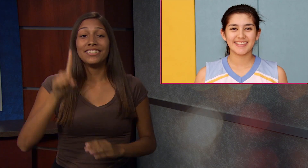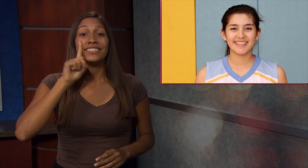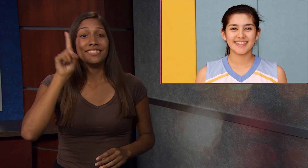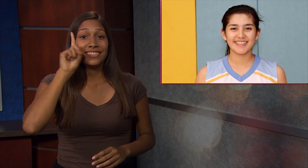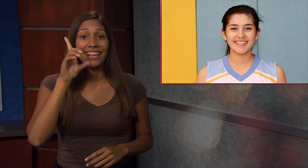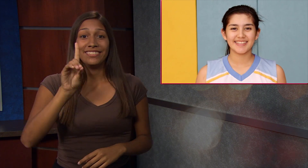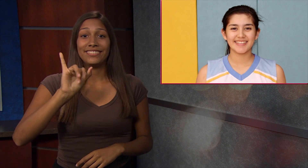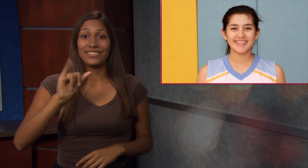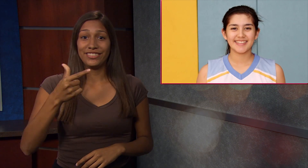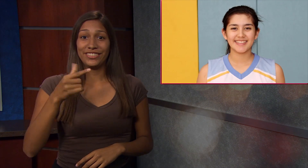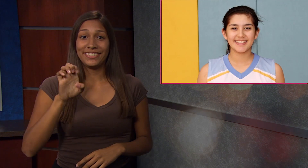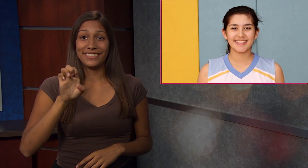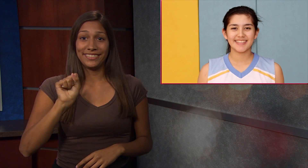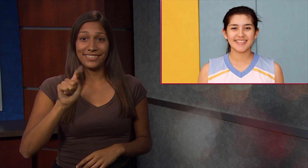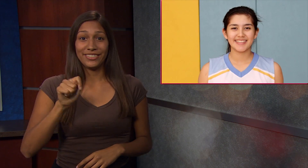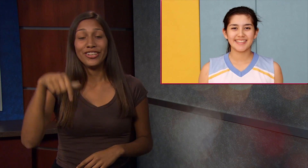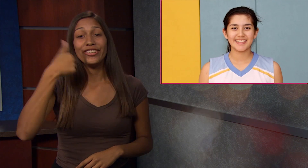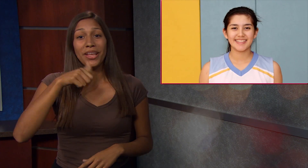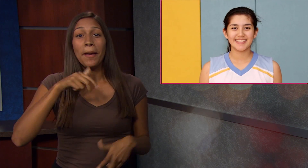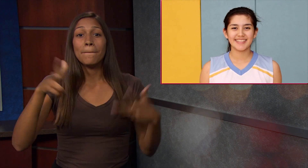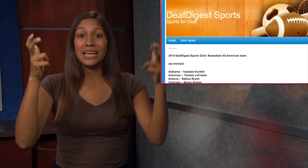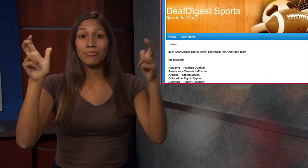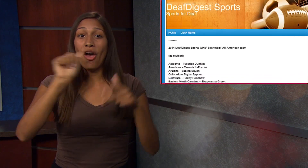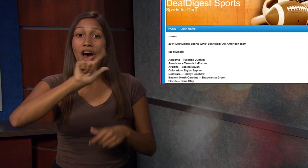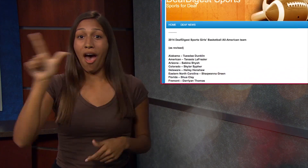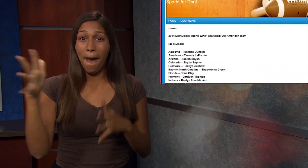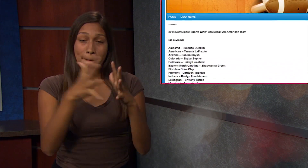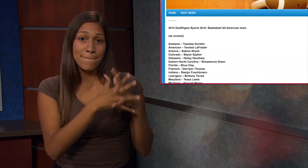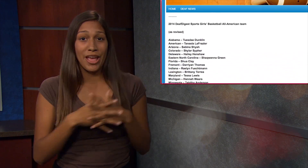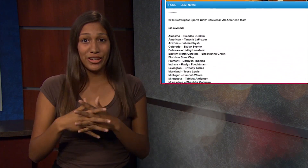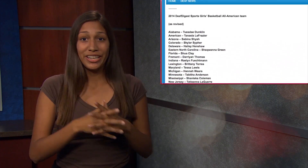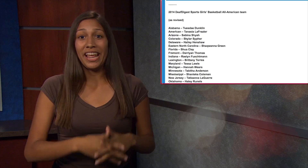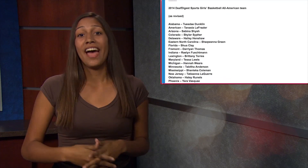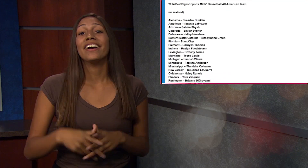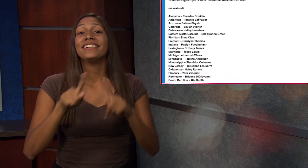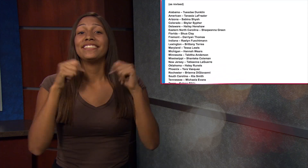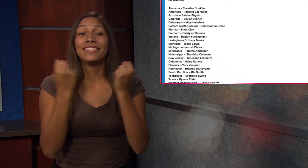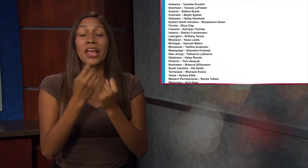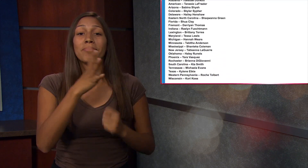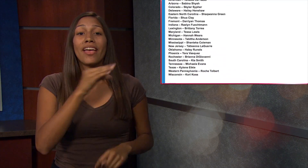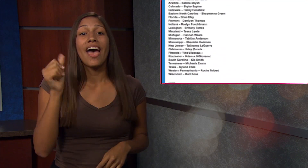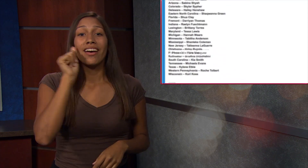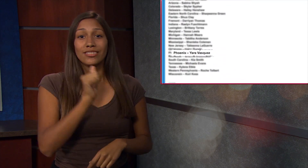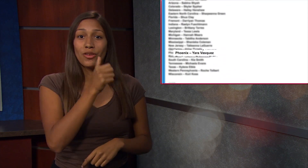YARA VASQUEZ WAS SELECTED FOR THE DEAFDIGEST GIRLS' BASKETBALL ALL-AMERICAN TEAM AND THE